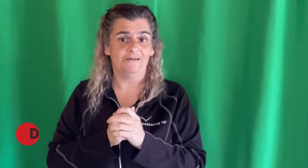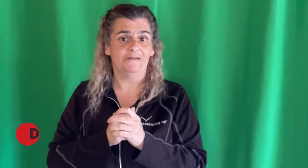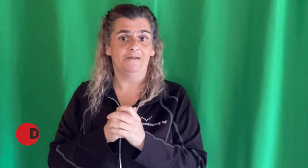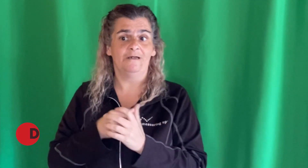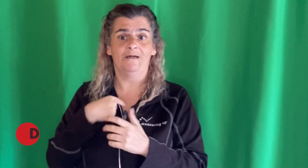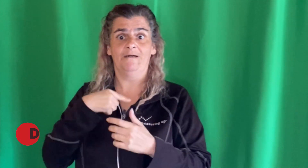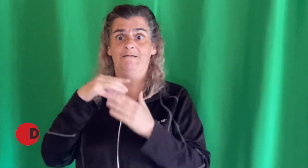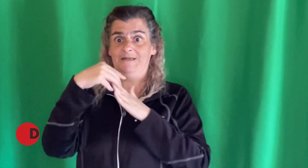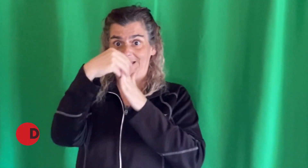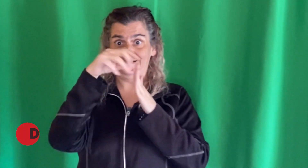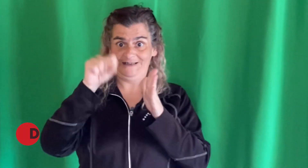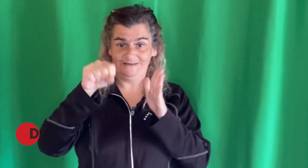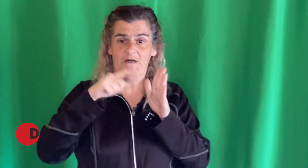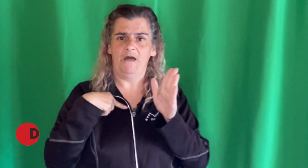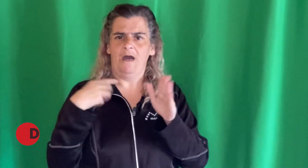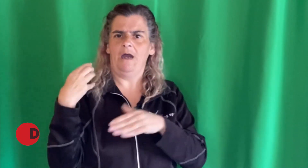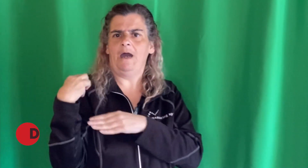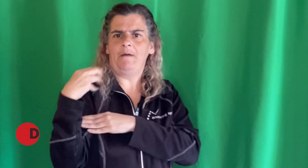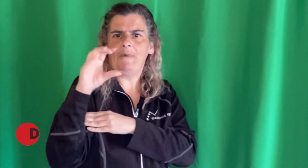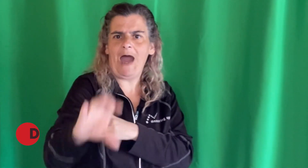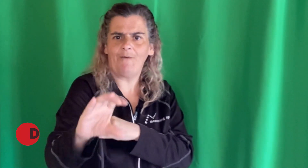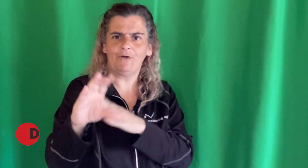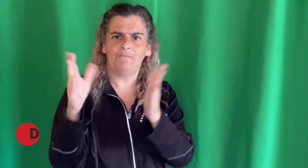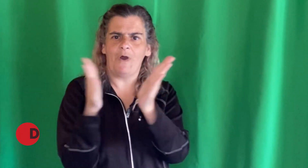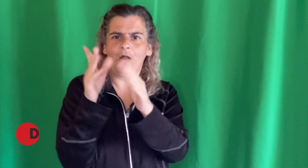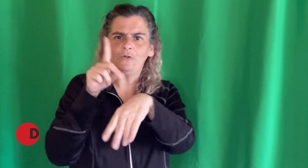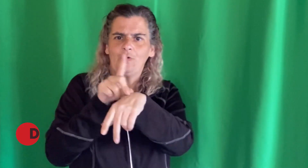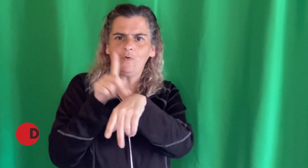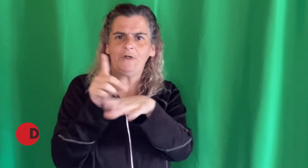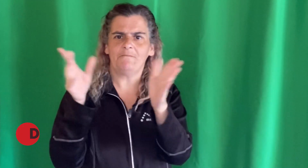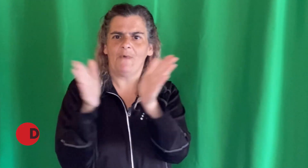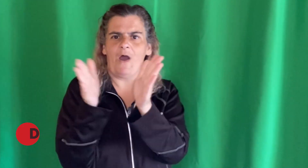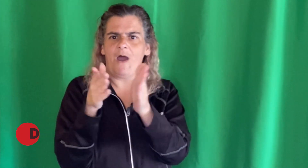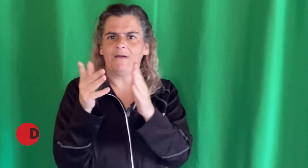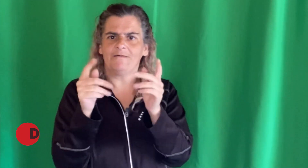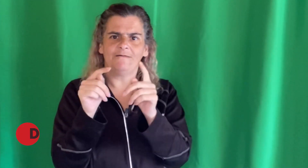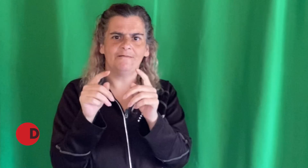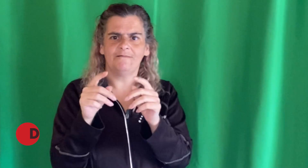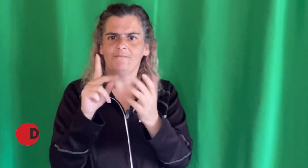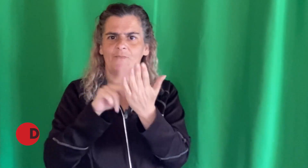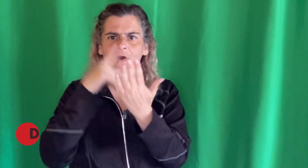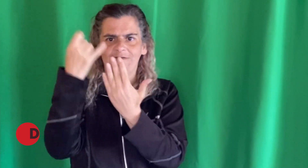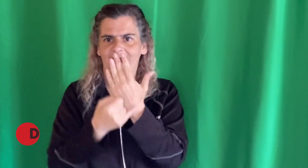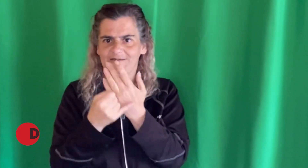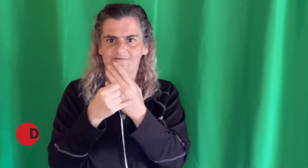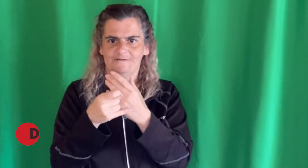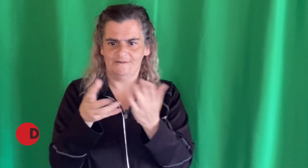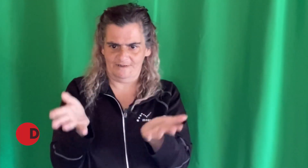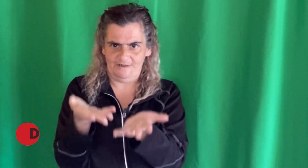Yes, I am the leader but I delegate smaller duties and projects to